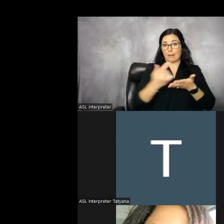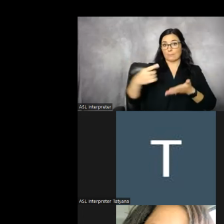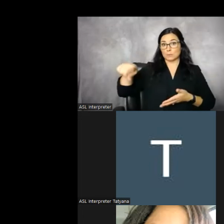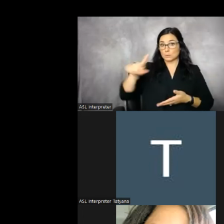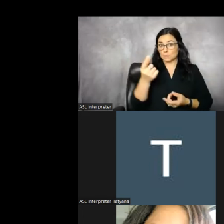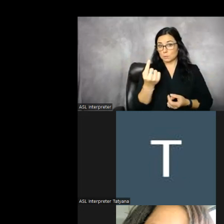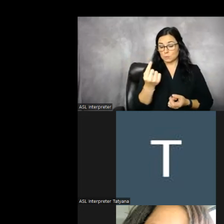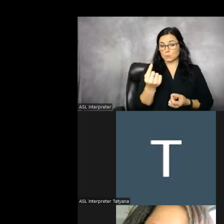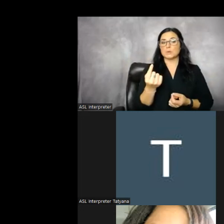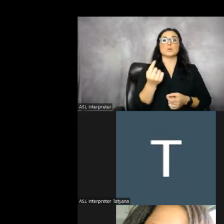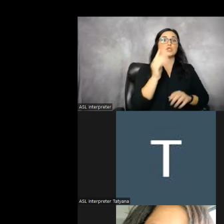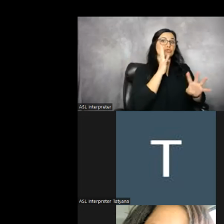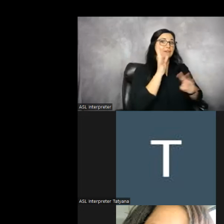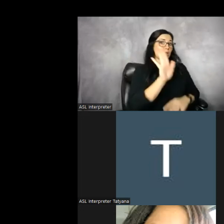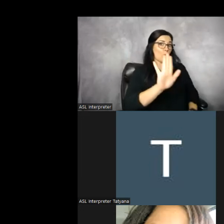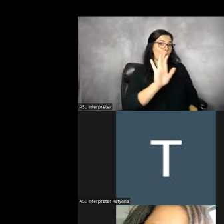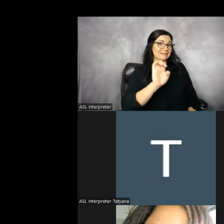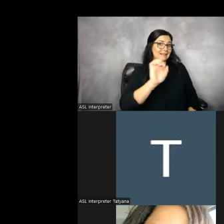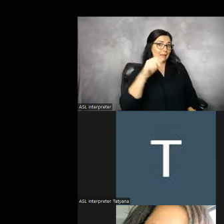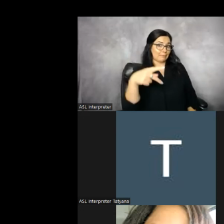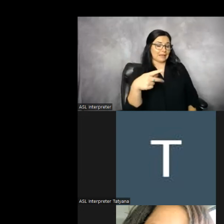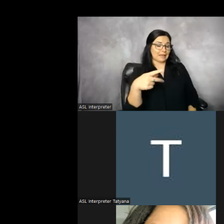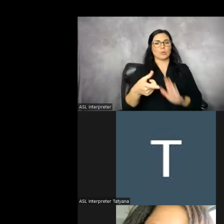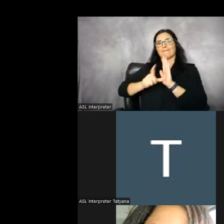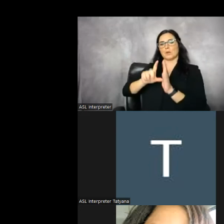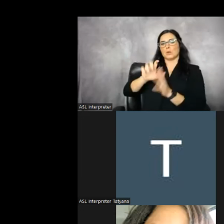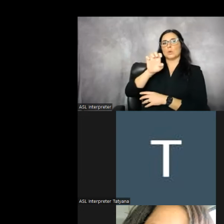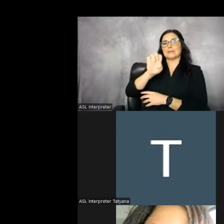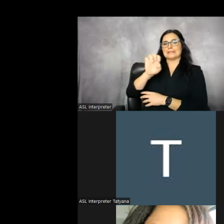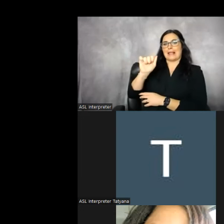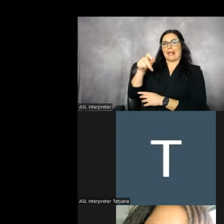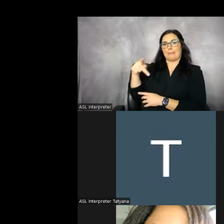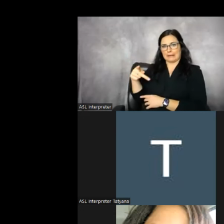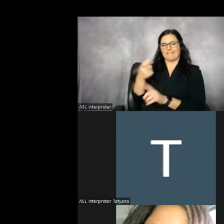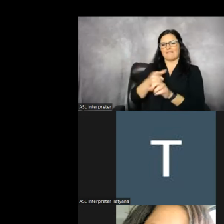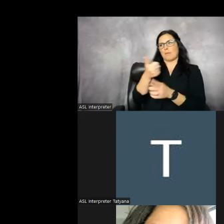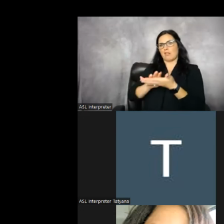in the process of creating EEAAPs and/or reviewing EEAAPs that you may get from another colleague or another university.